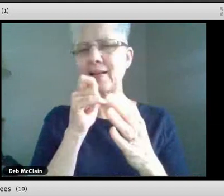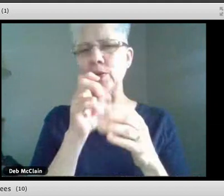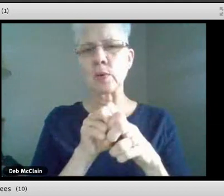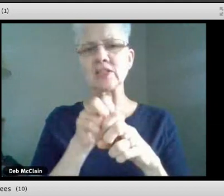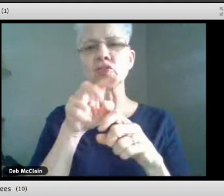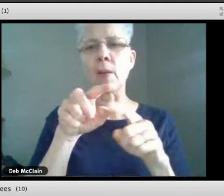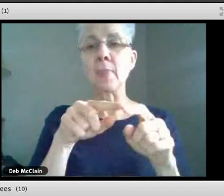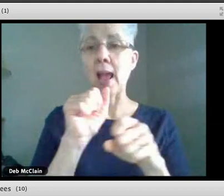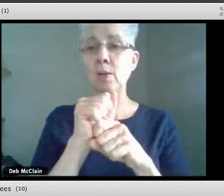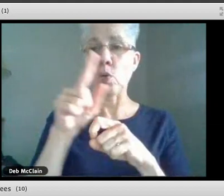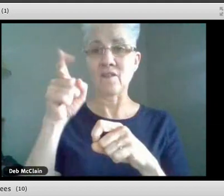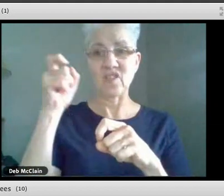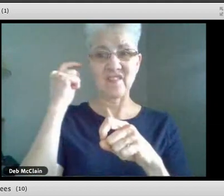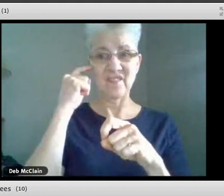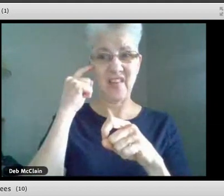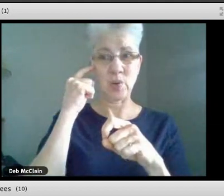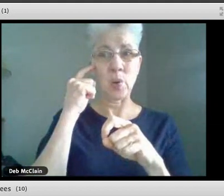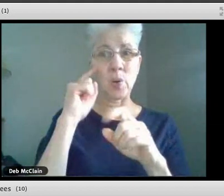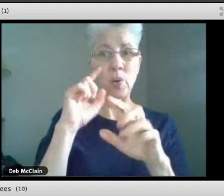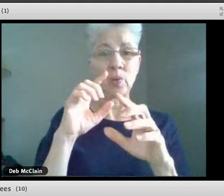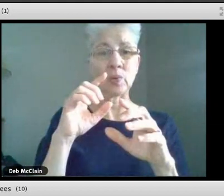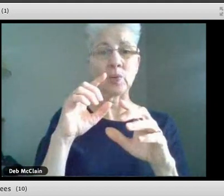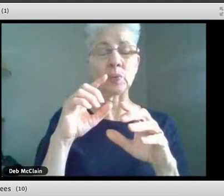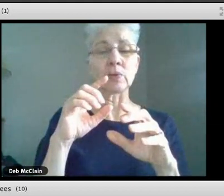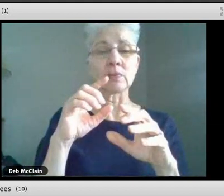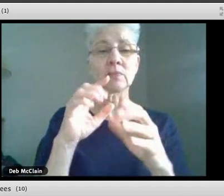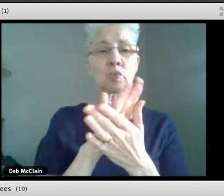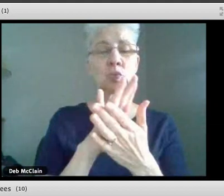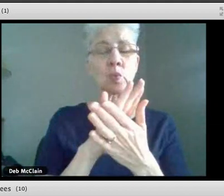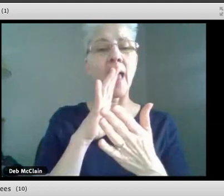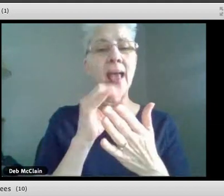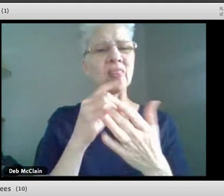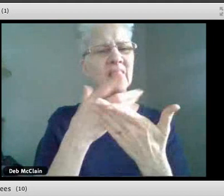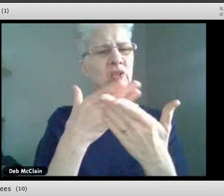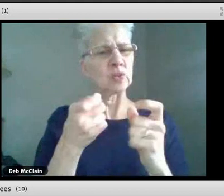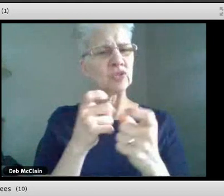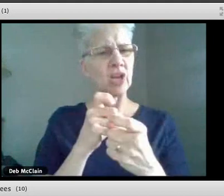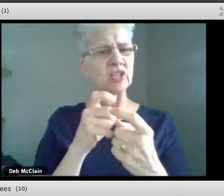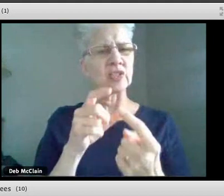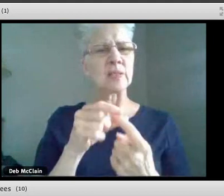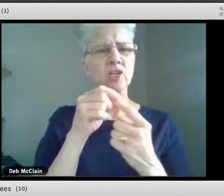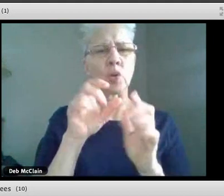but I work for a federal institution, and things are changing, especially with some of the court cases